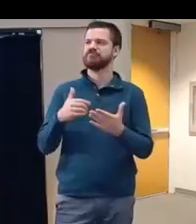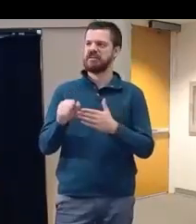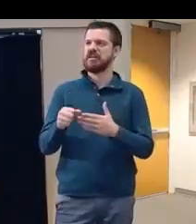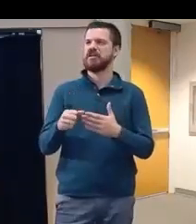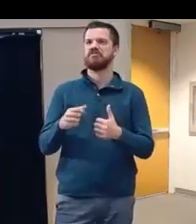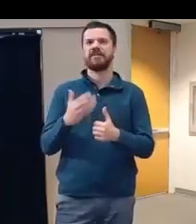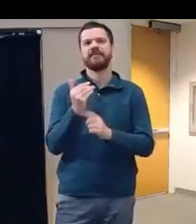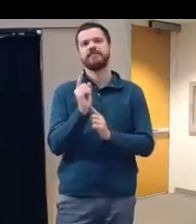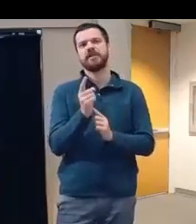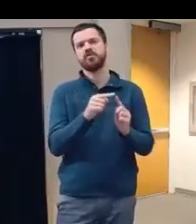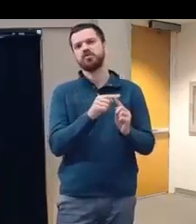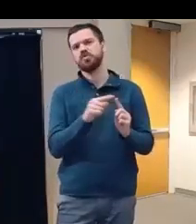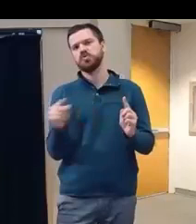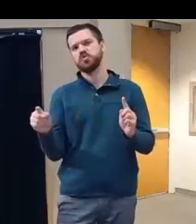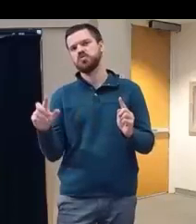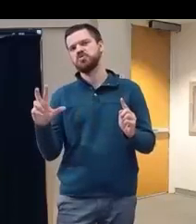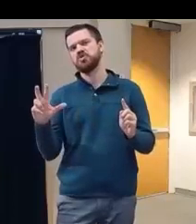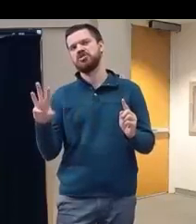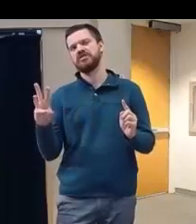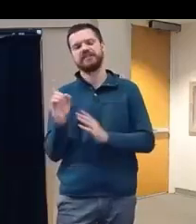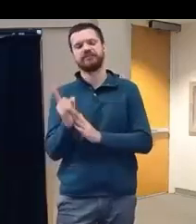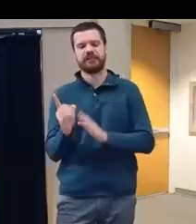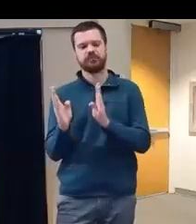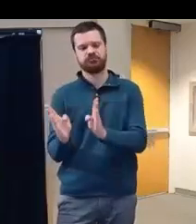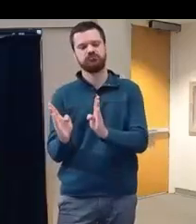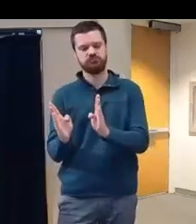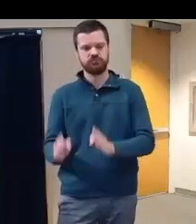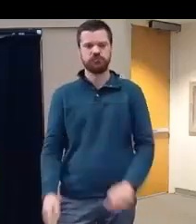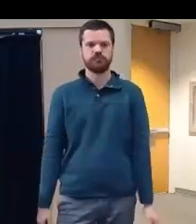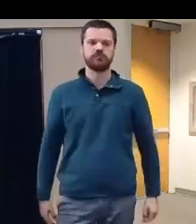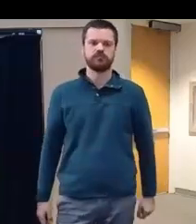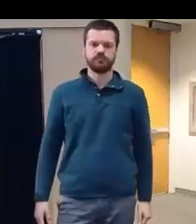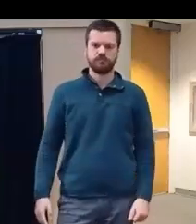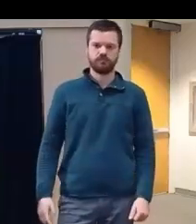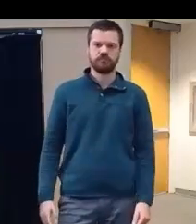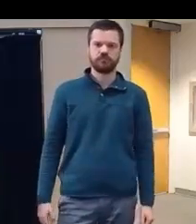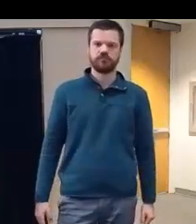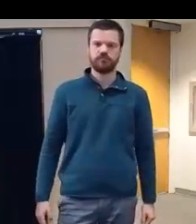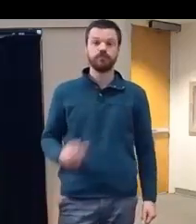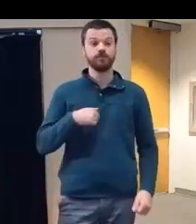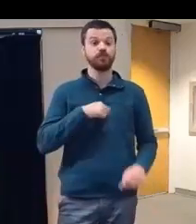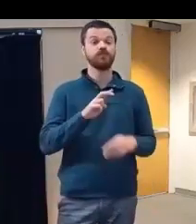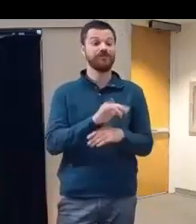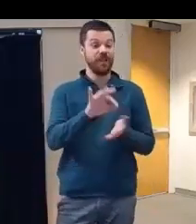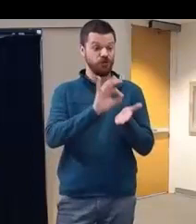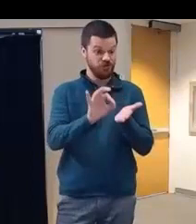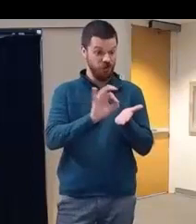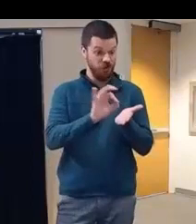minutes to about 36 minutes or so and then we're using the the score on that assessment module to